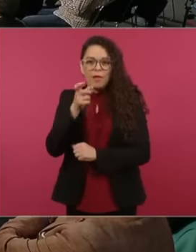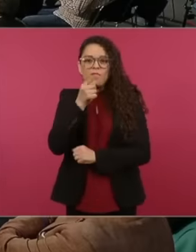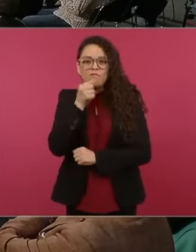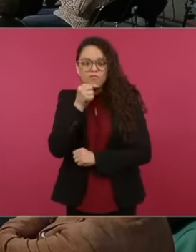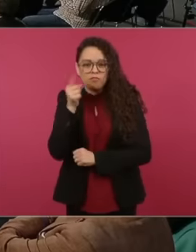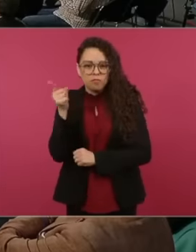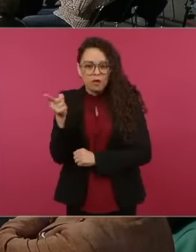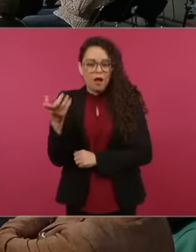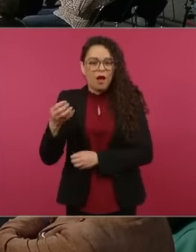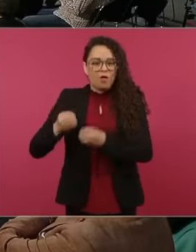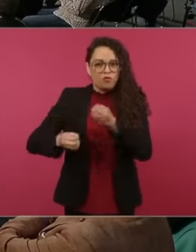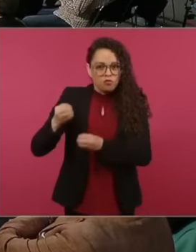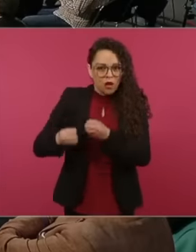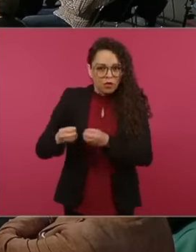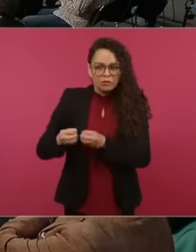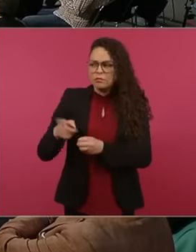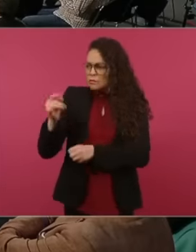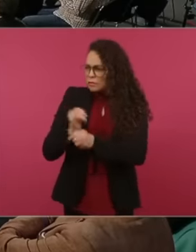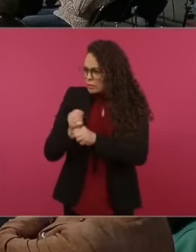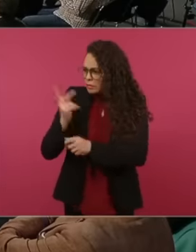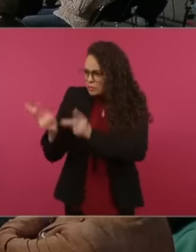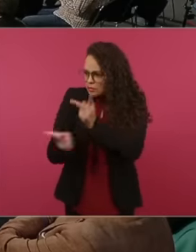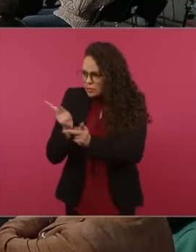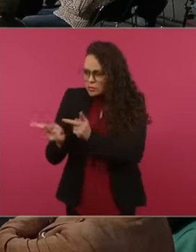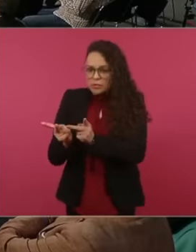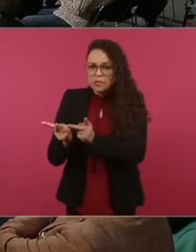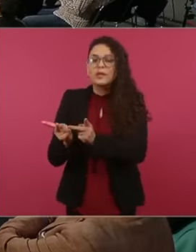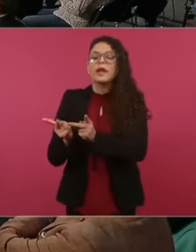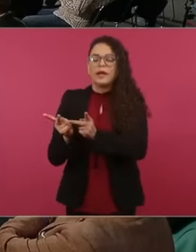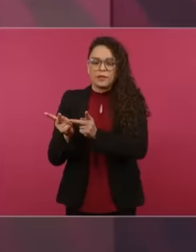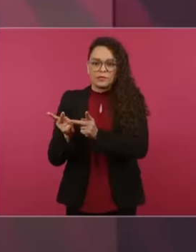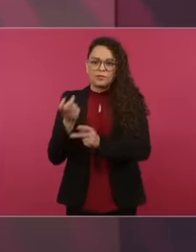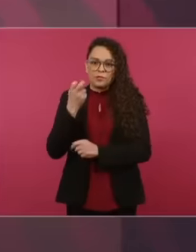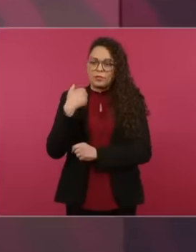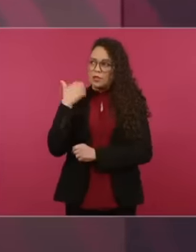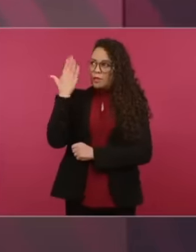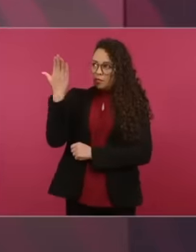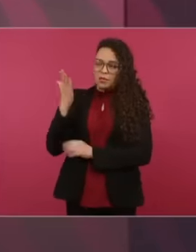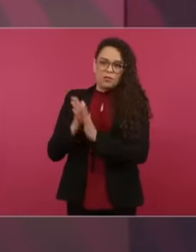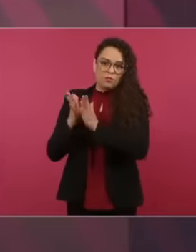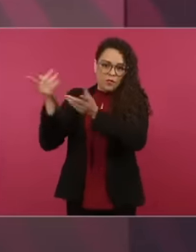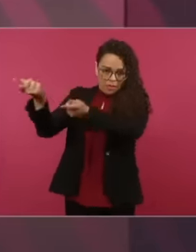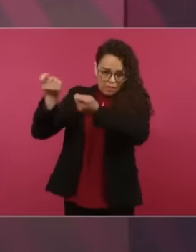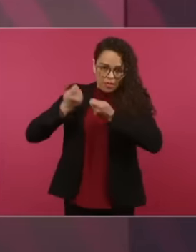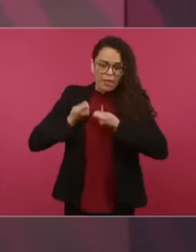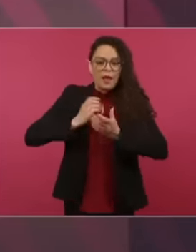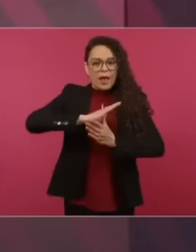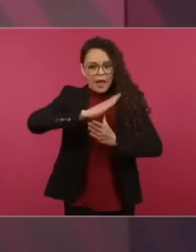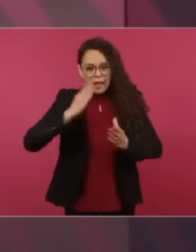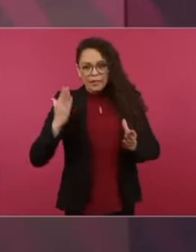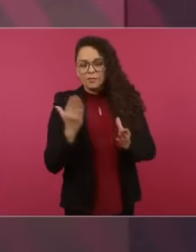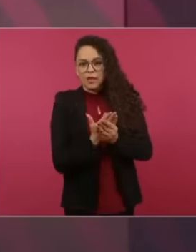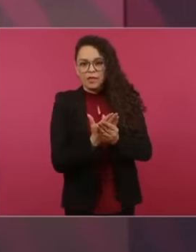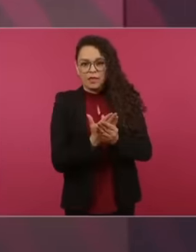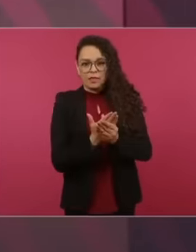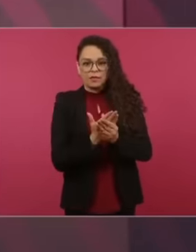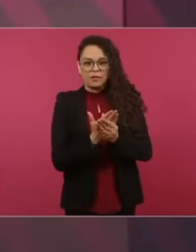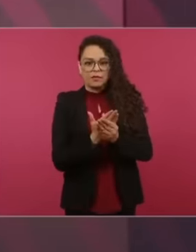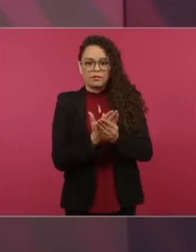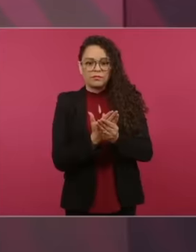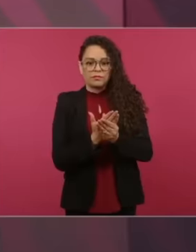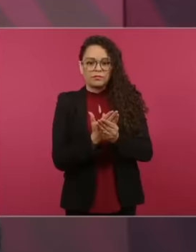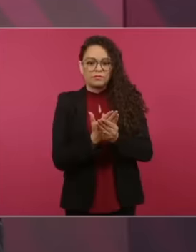asked them to give us the file. I asked Marcelo, who was Secretary of